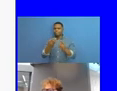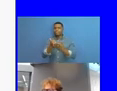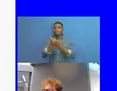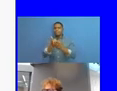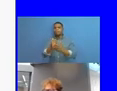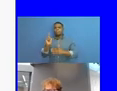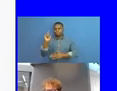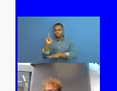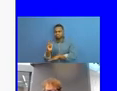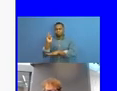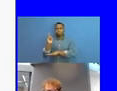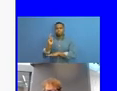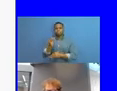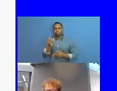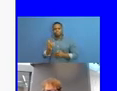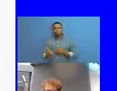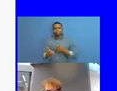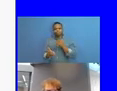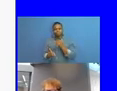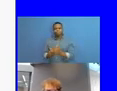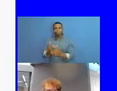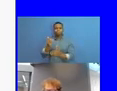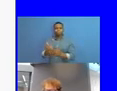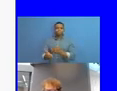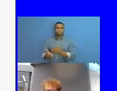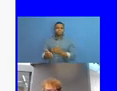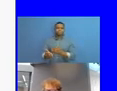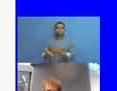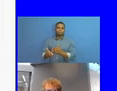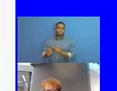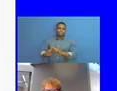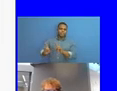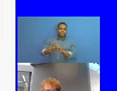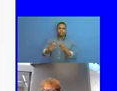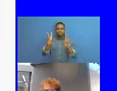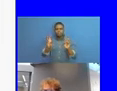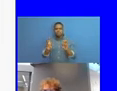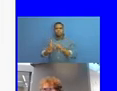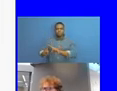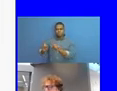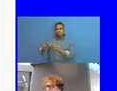First you will talk about what are the artistic ideas that we want to further explore